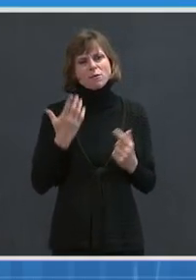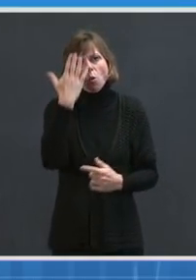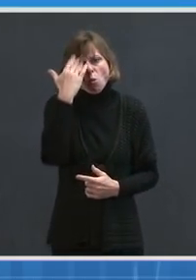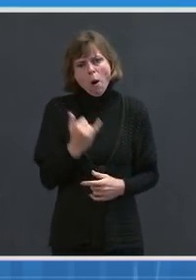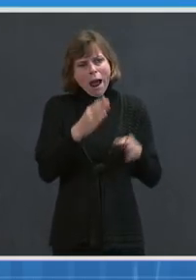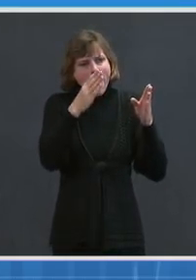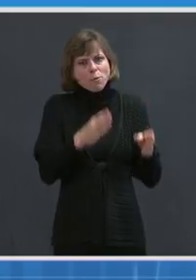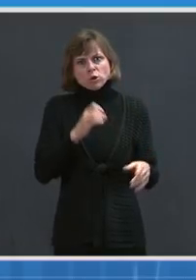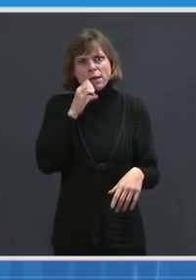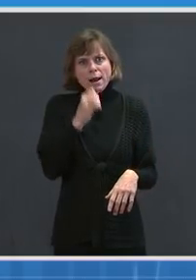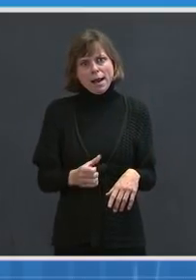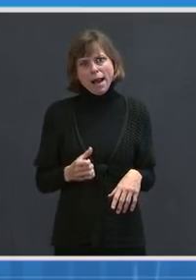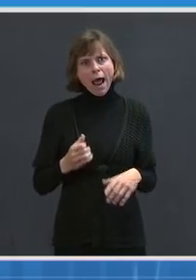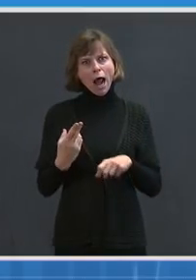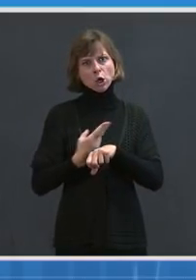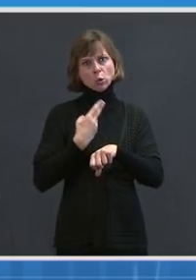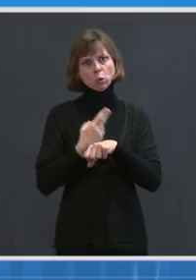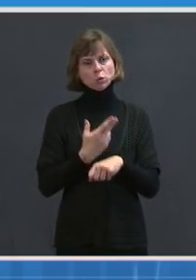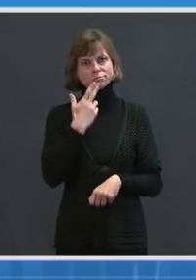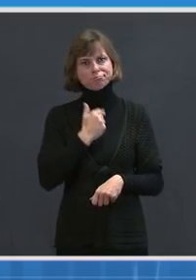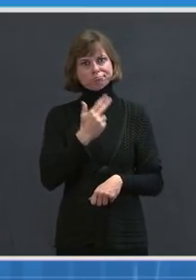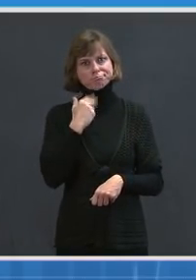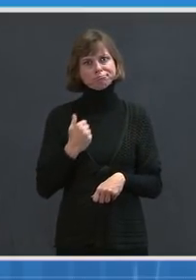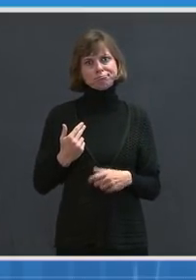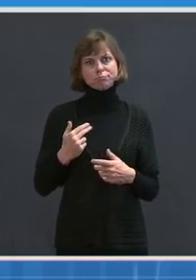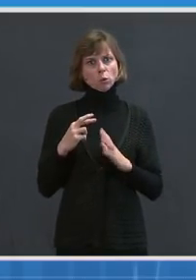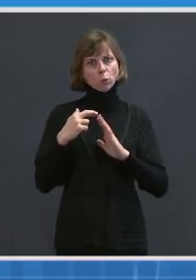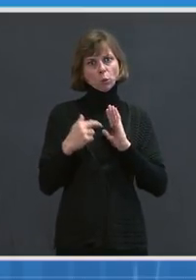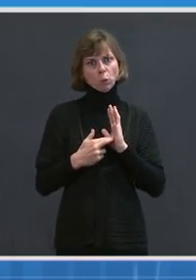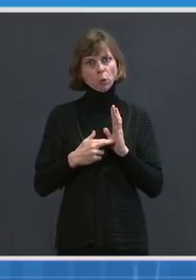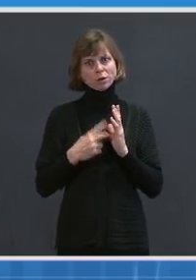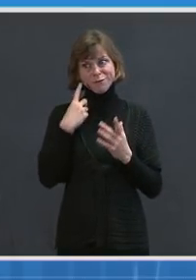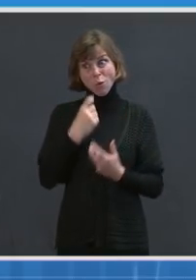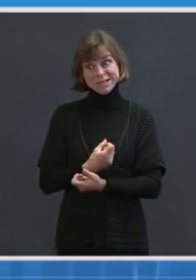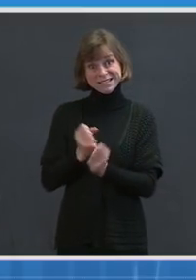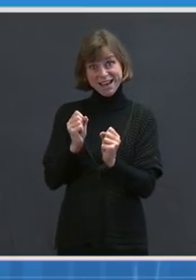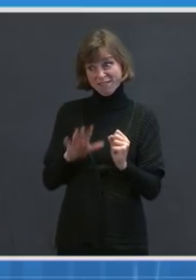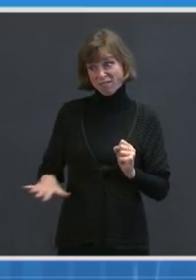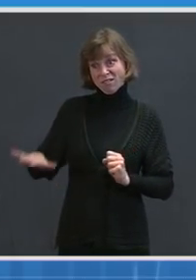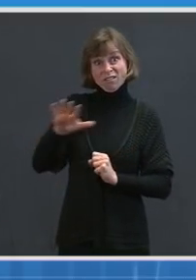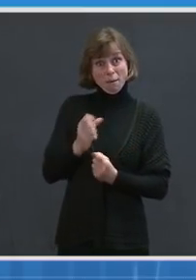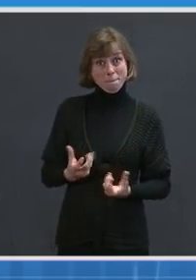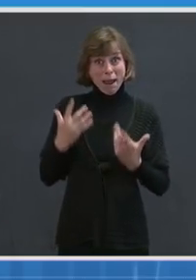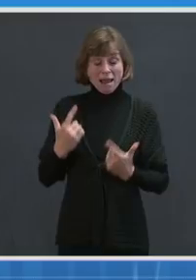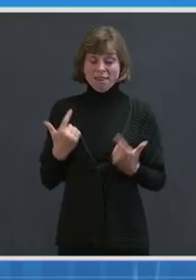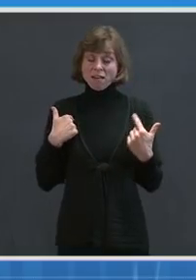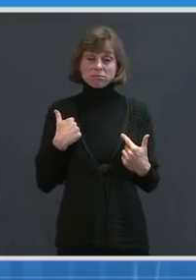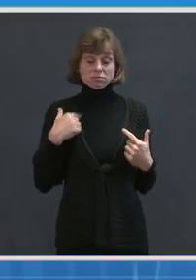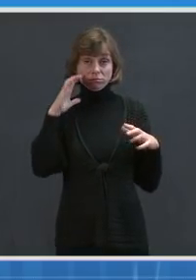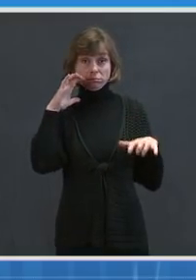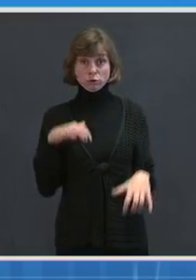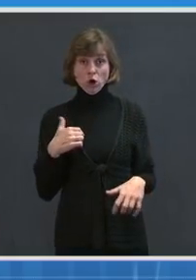of a small intervention to save people's lives, that -- that would be surprising. Second, so with -- just very clear --